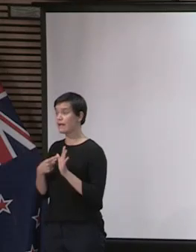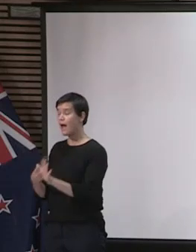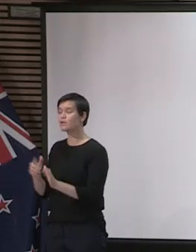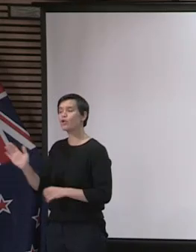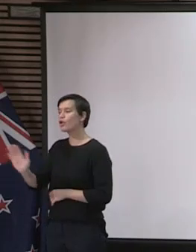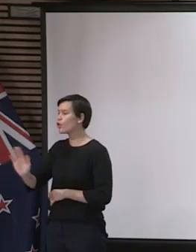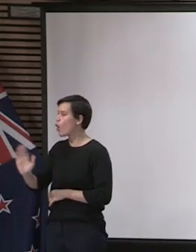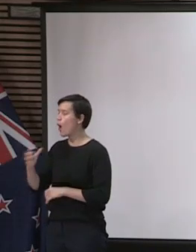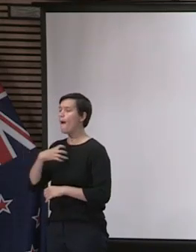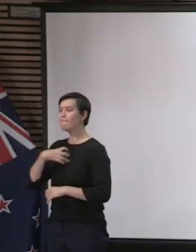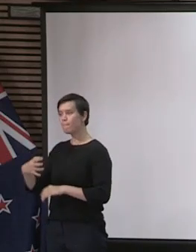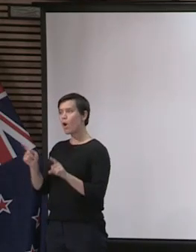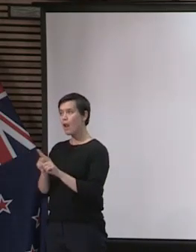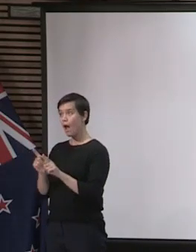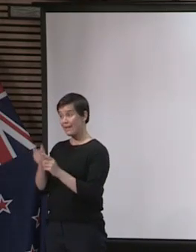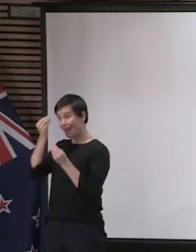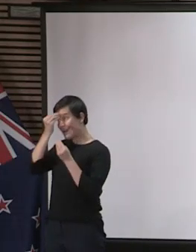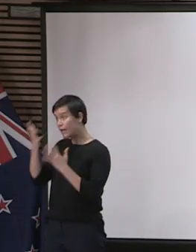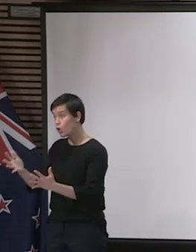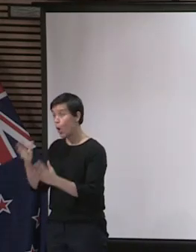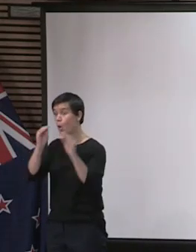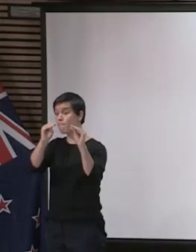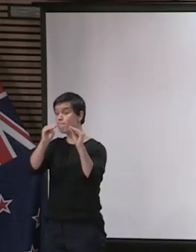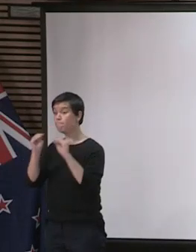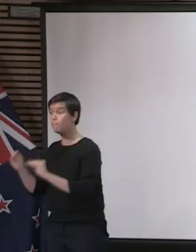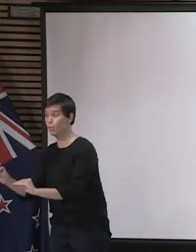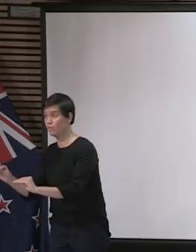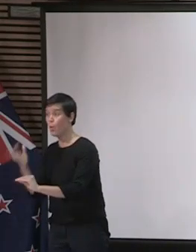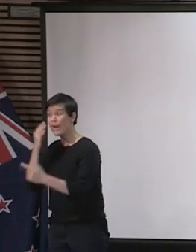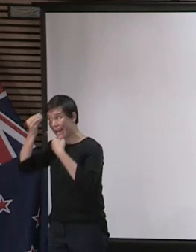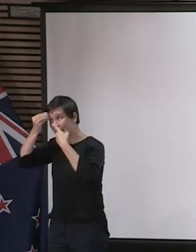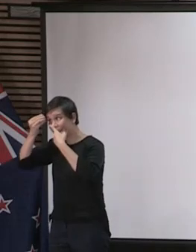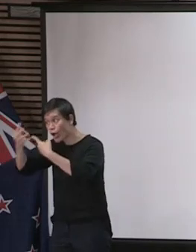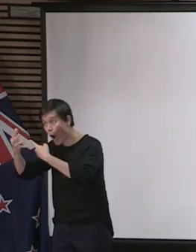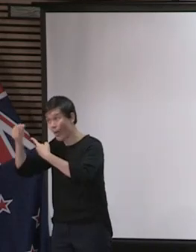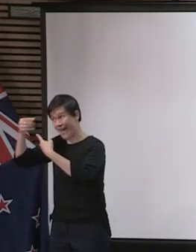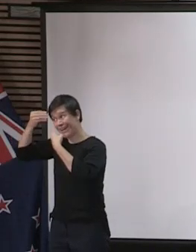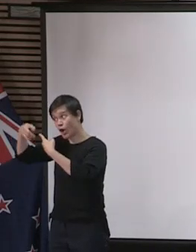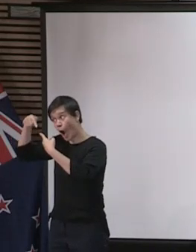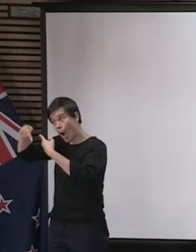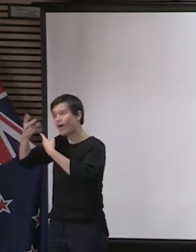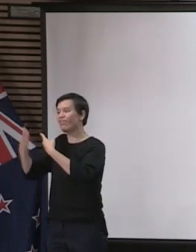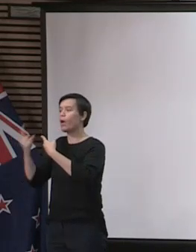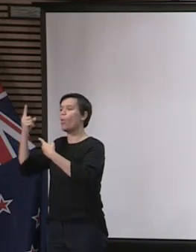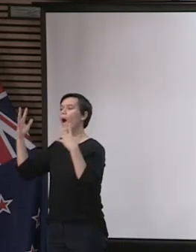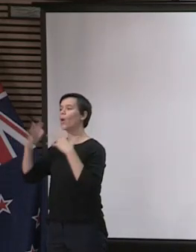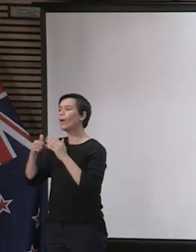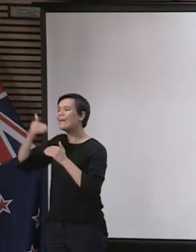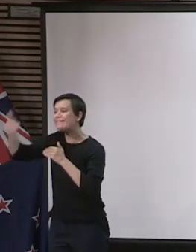PRIME MINISTER JACINDA ARDERN: No, I think the intention has always been notice. We absolutely expect there is a need for preparation and